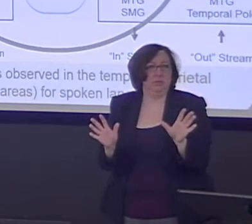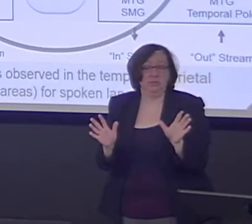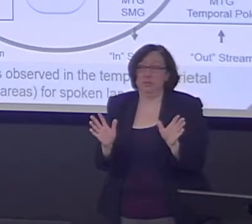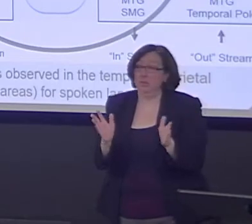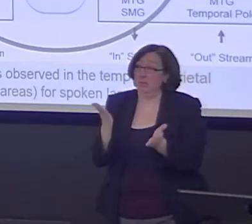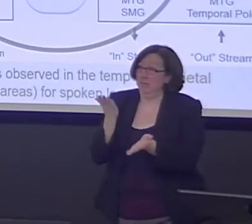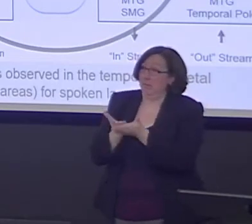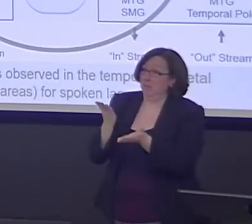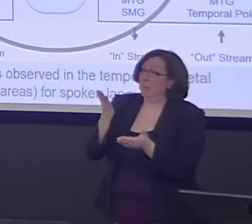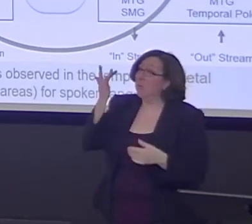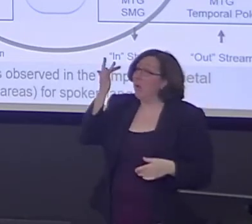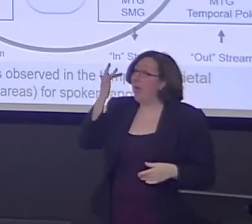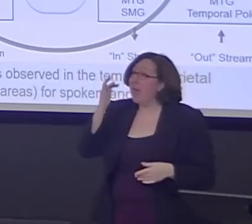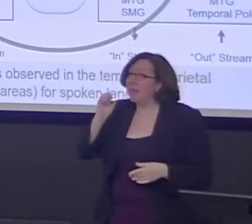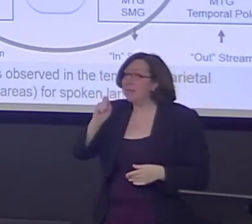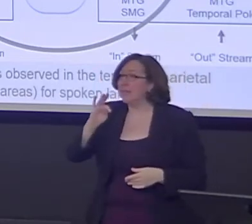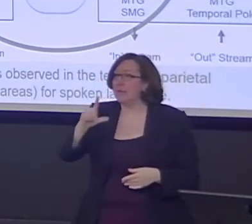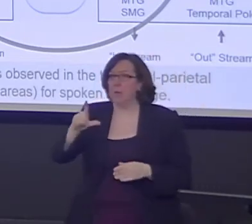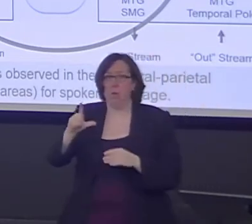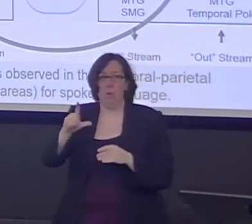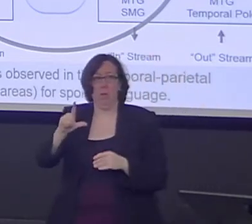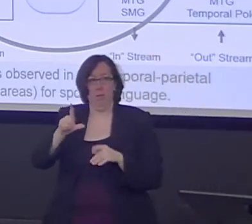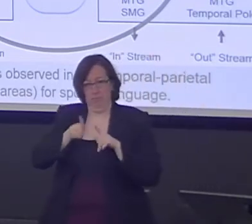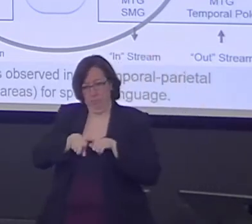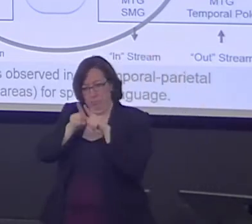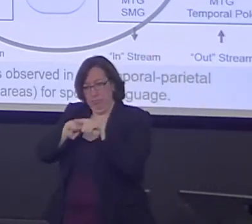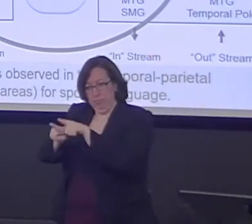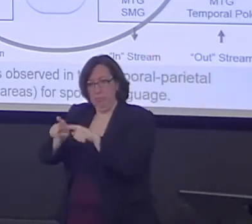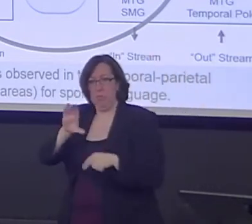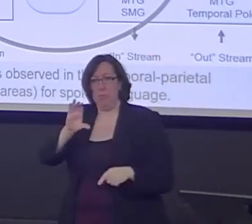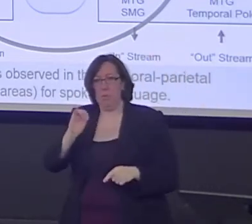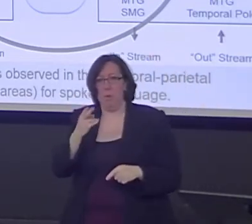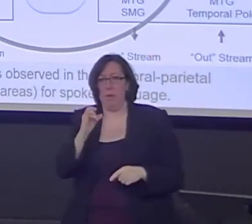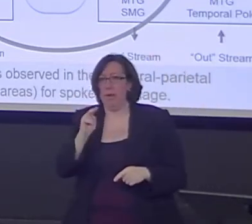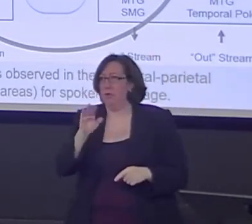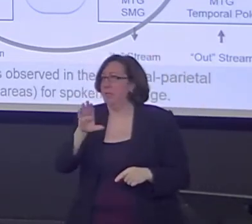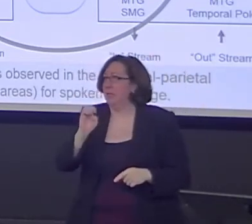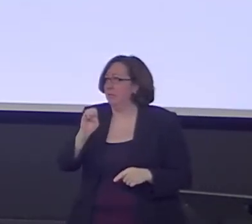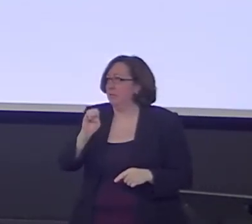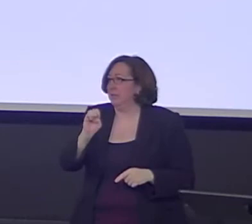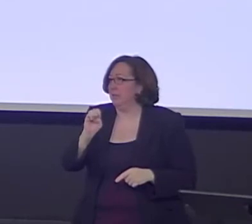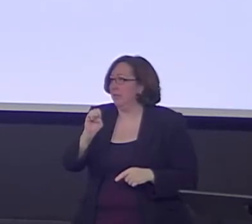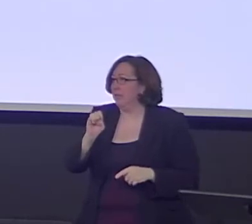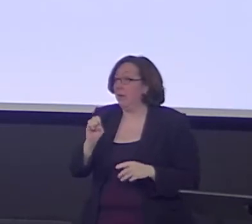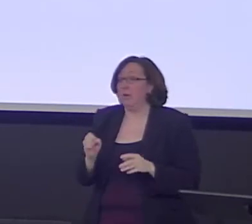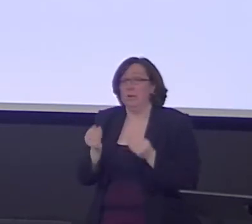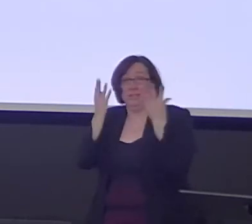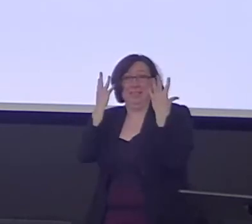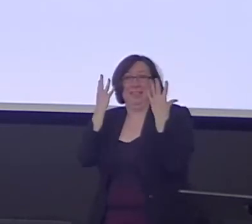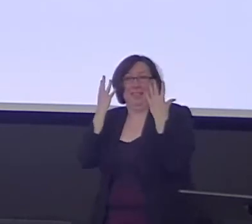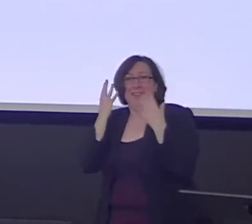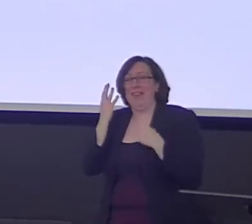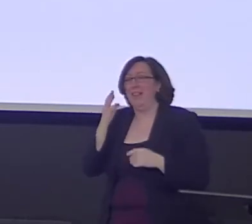between the signals that reside in the posterior aspect of the brain, Wernicke's area.